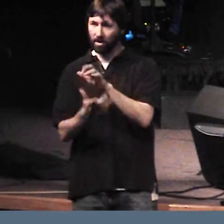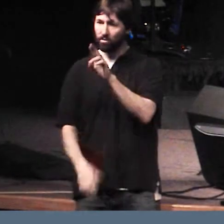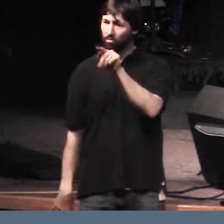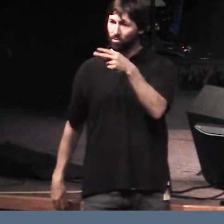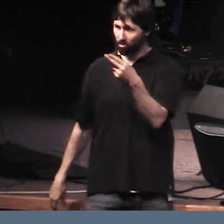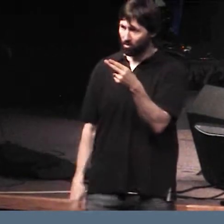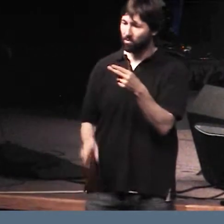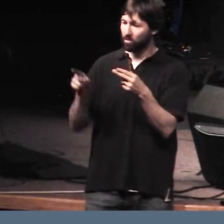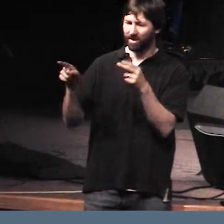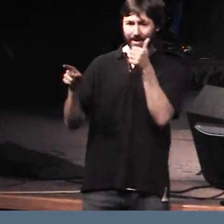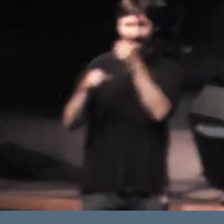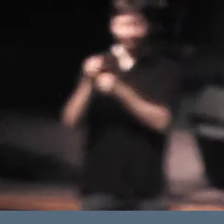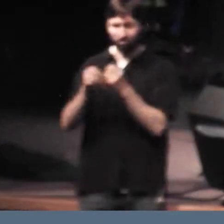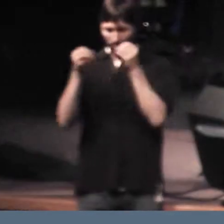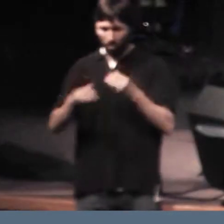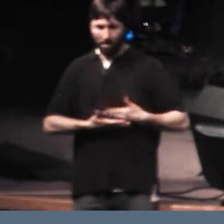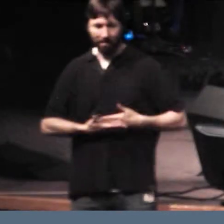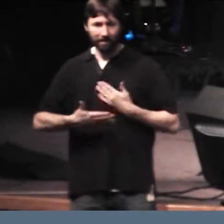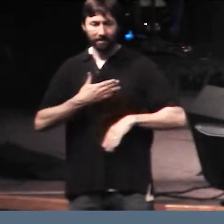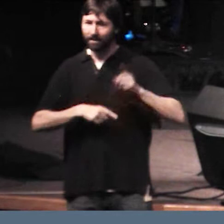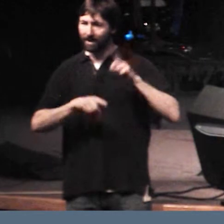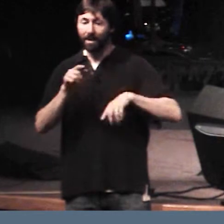Ruth for ten years had been childless even though she's been married before